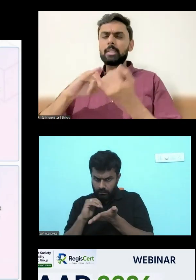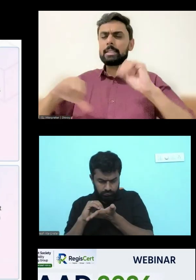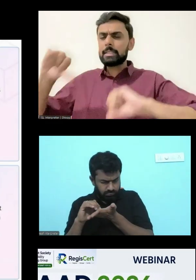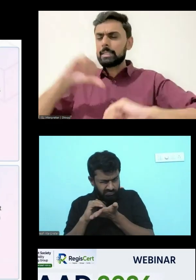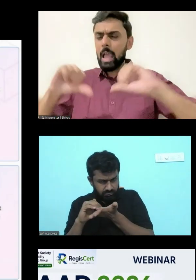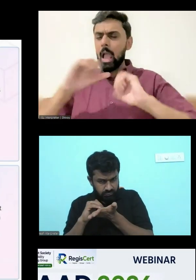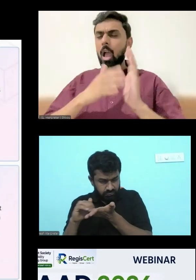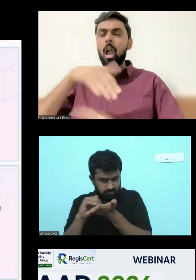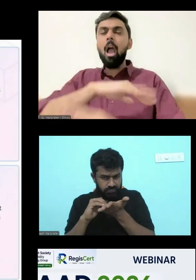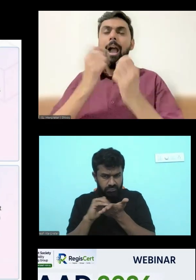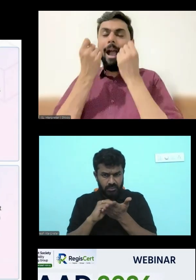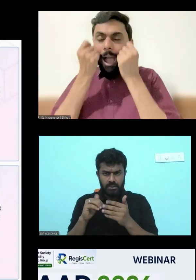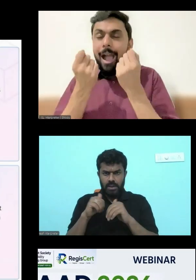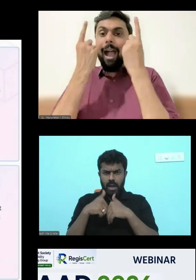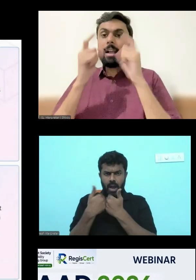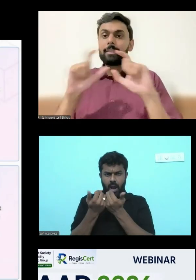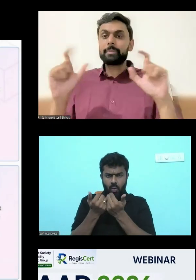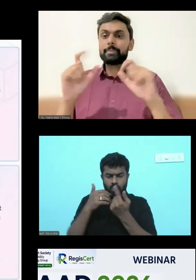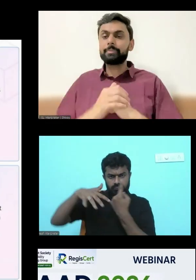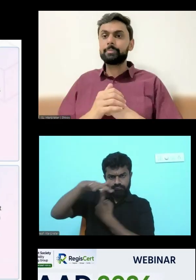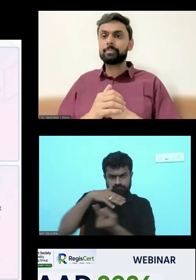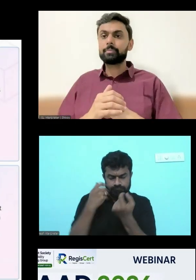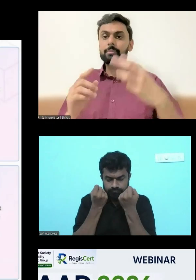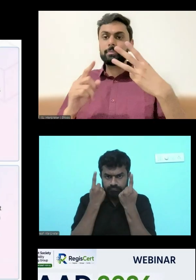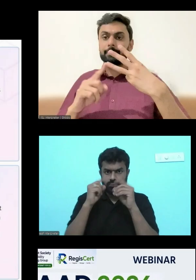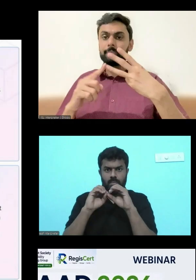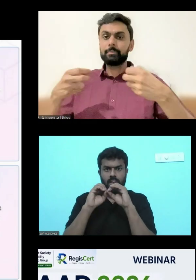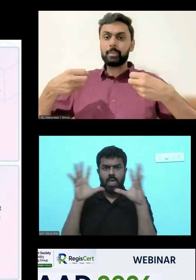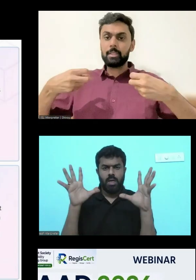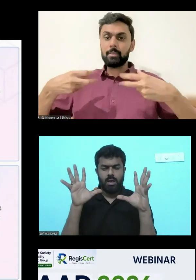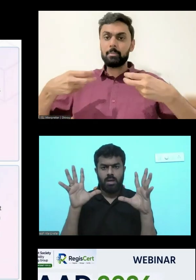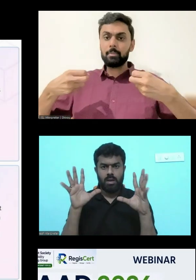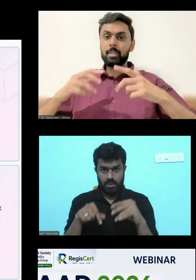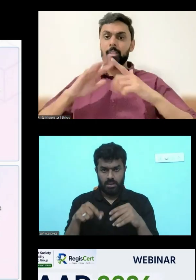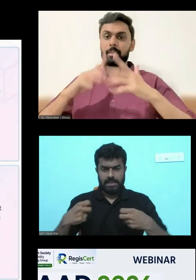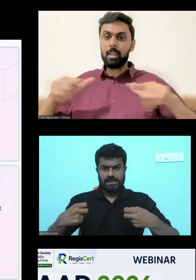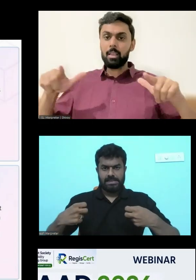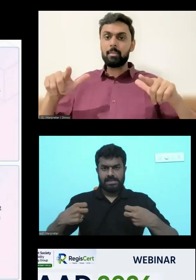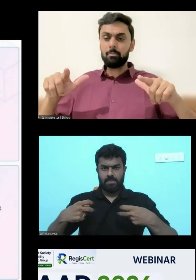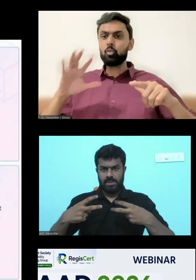And there are also captioning and sign languages available in the real time speech to text tools